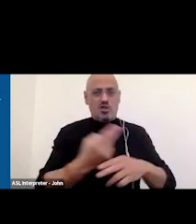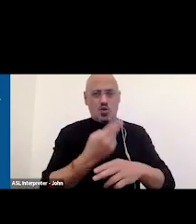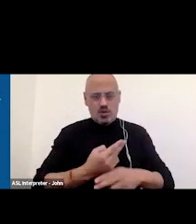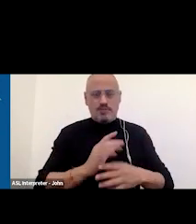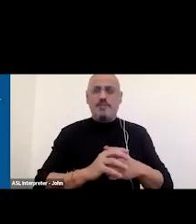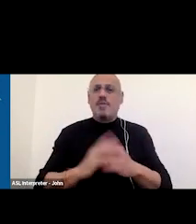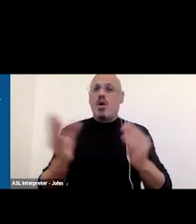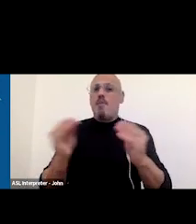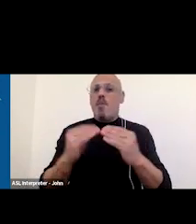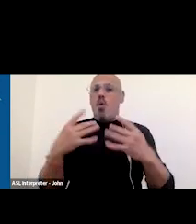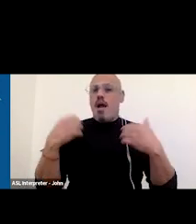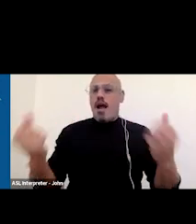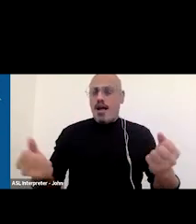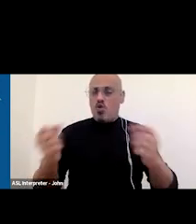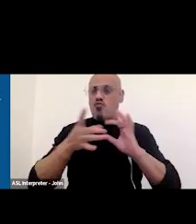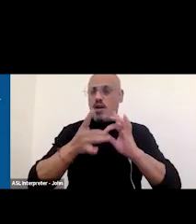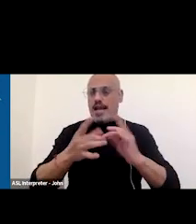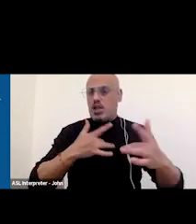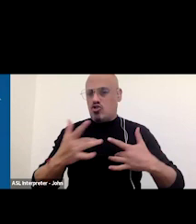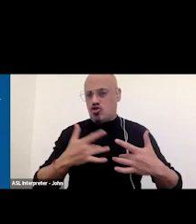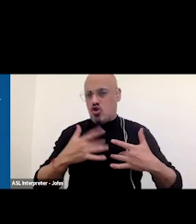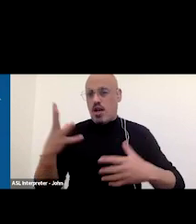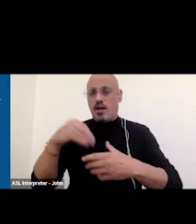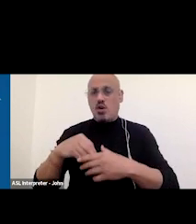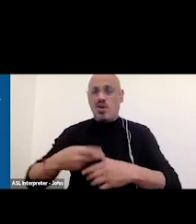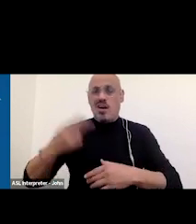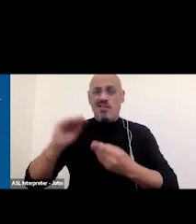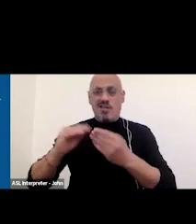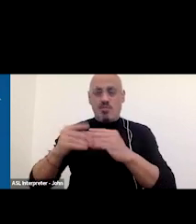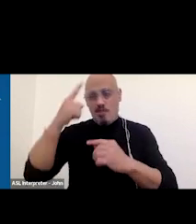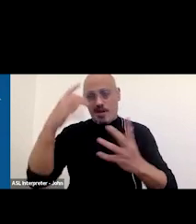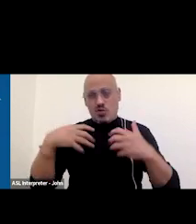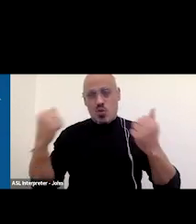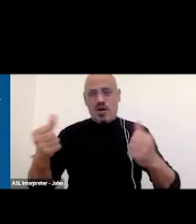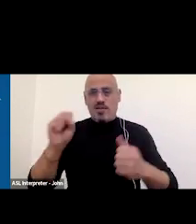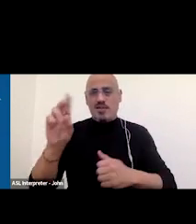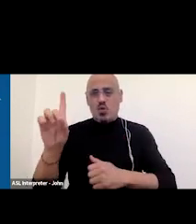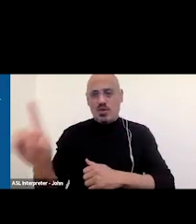and more health and health-related concerns, including higher rates of mental health and substance use disorders,